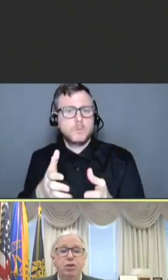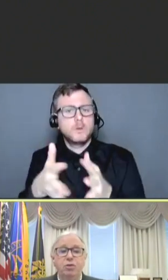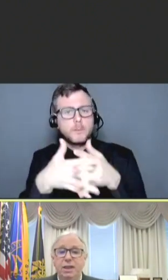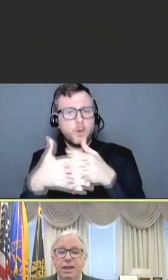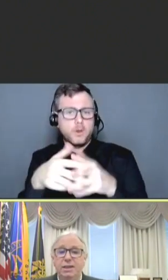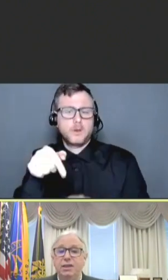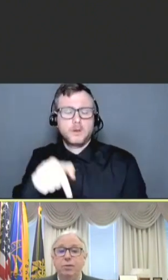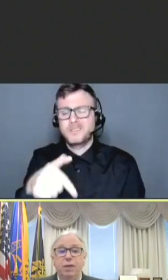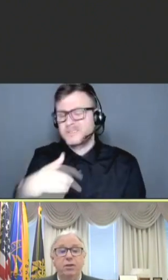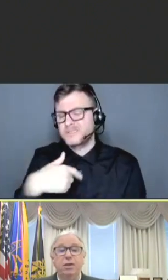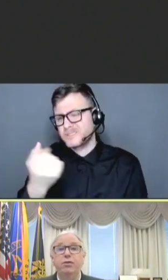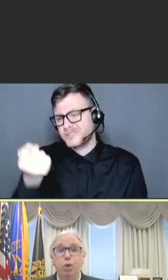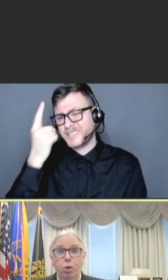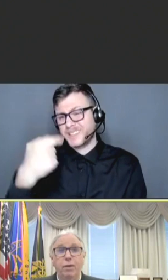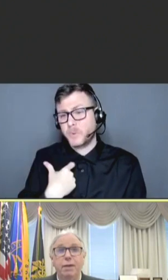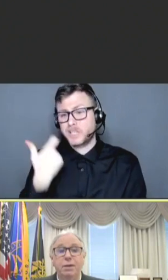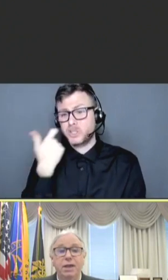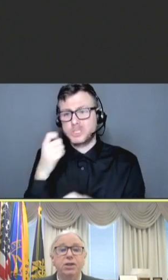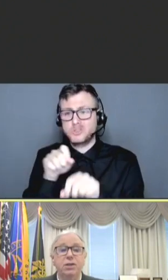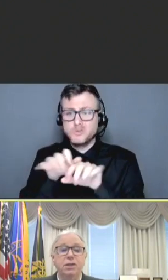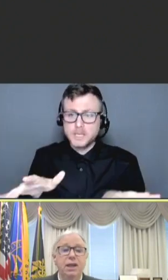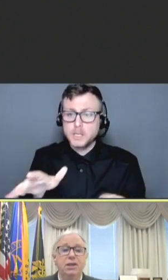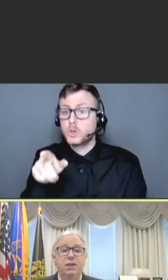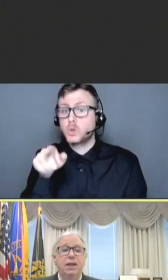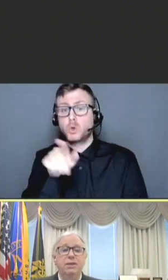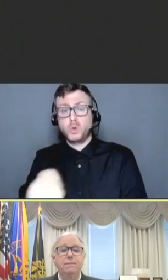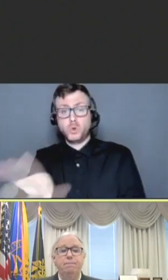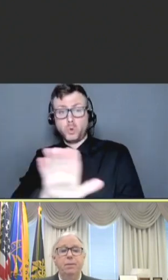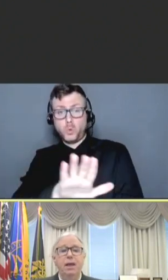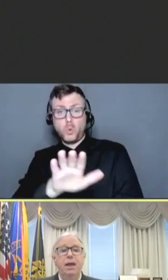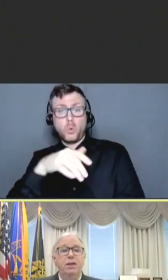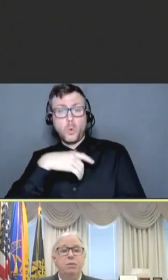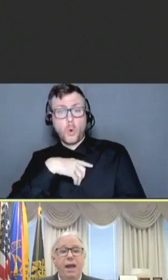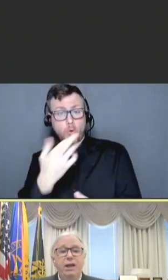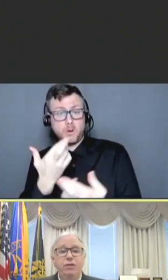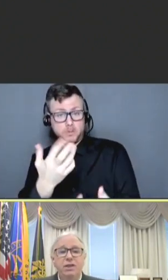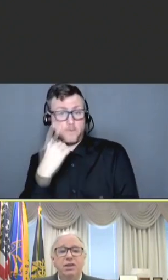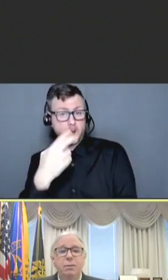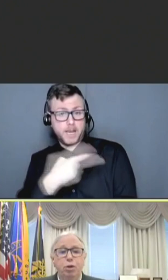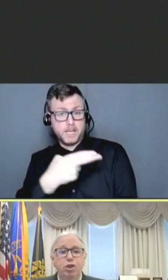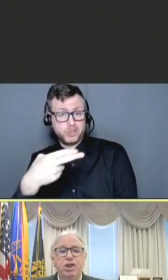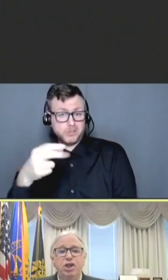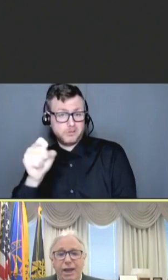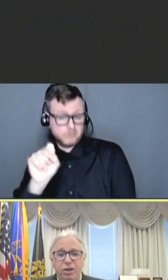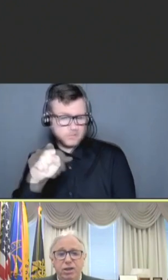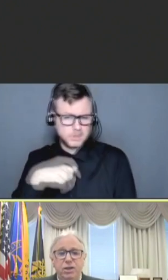was released as a result of your recommendations to HHS. This plan addresses emerging challenges,